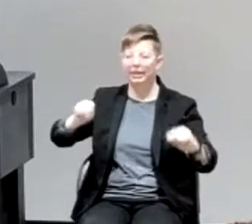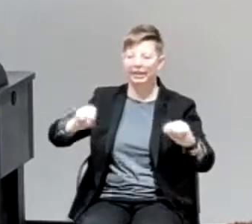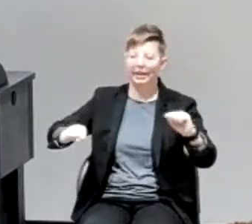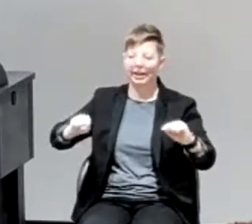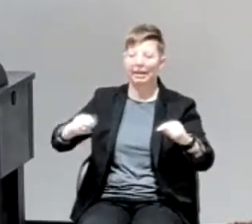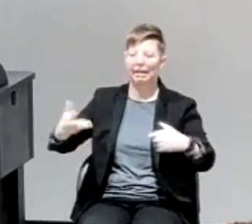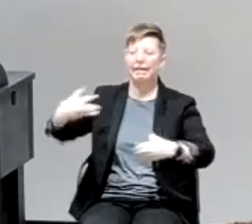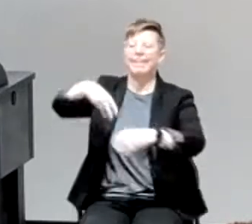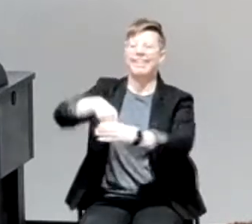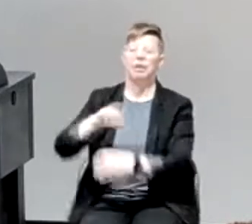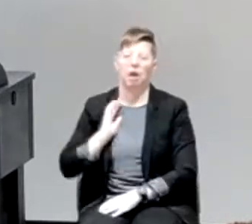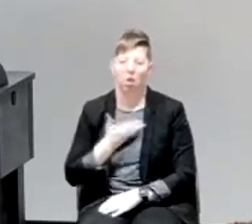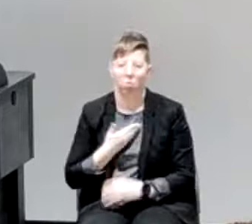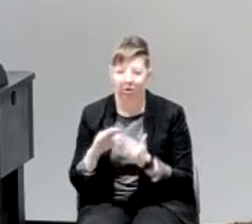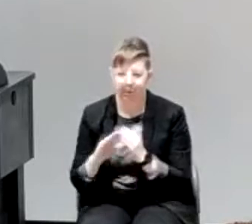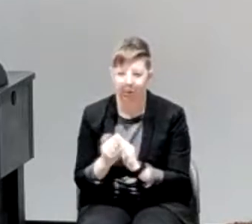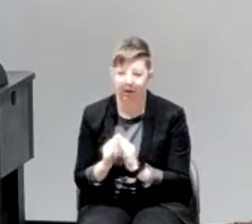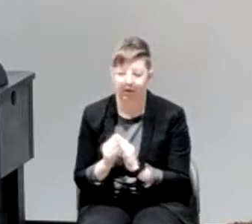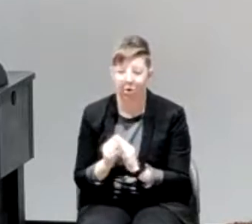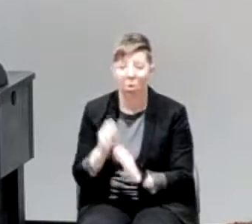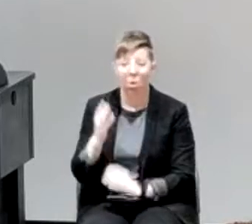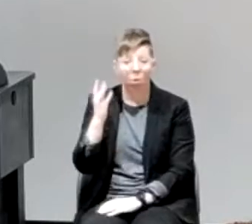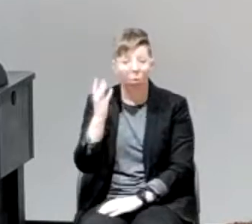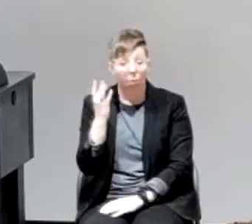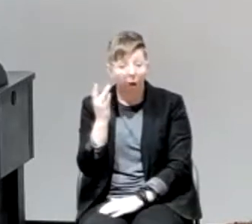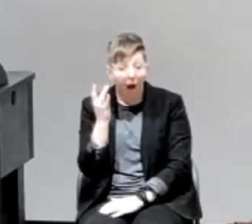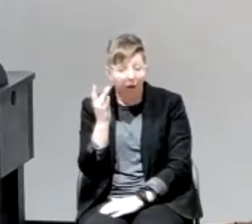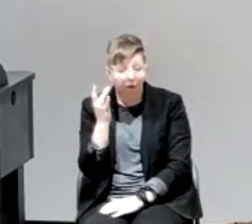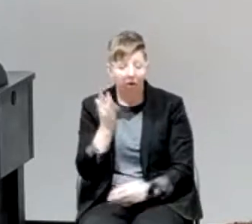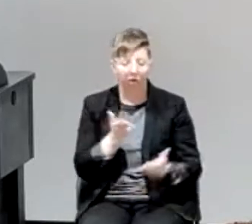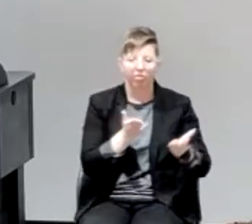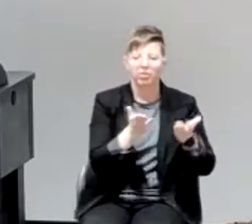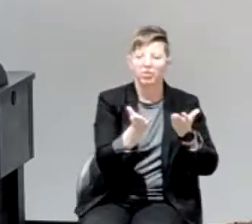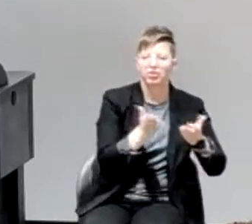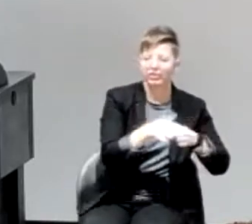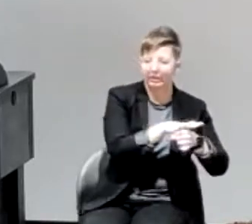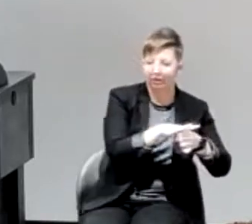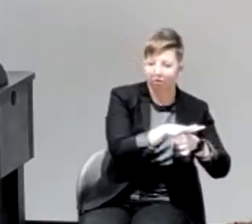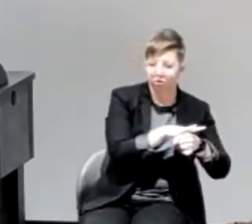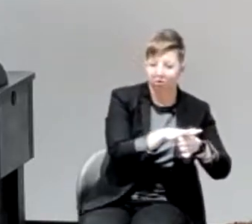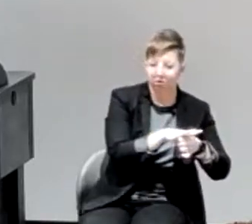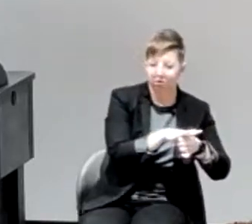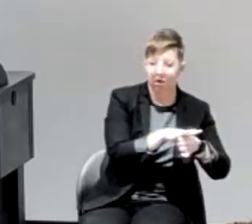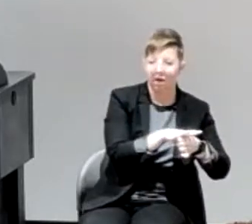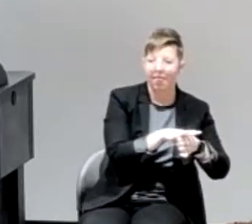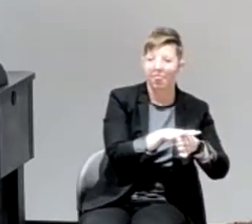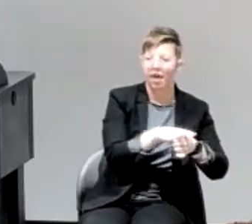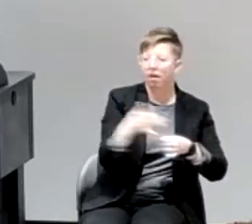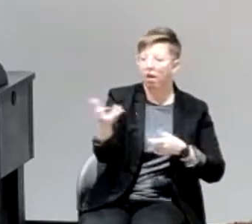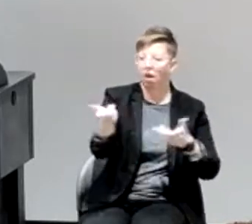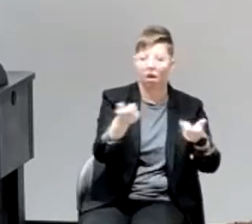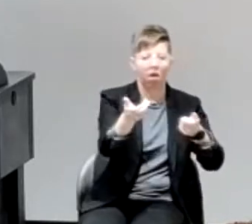The thing that has exceeded the pace and rate and growth of us is the pace and rate and growth of the diversity among us.